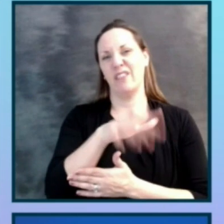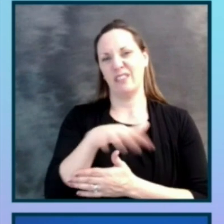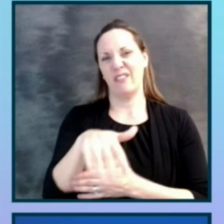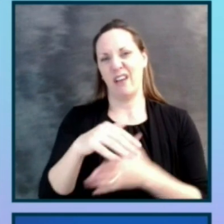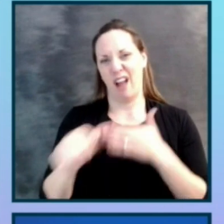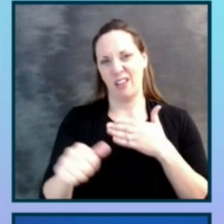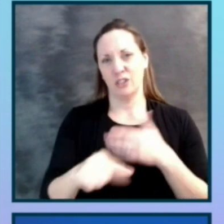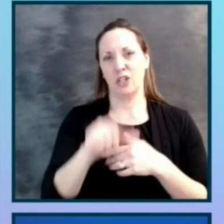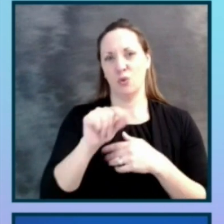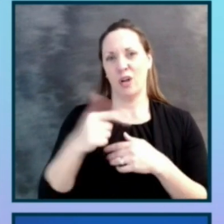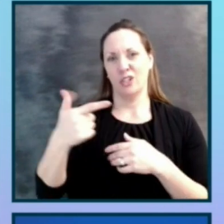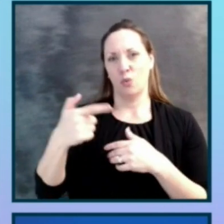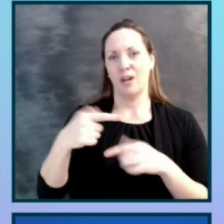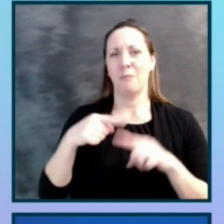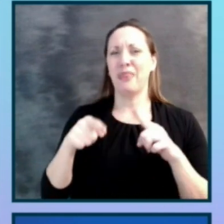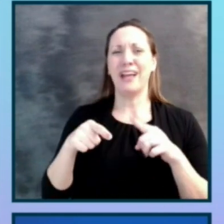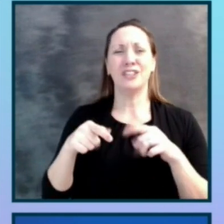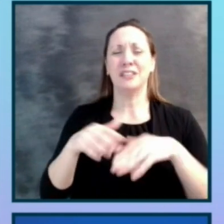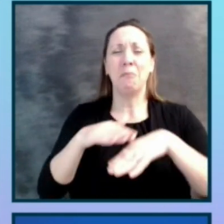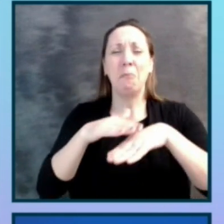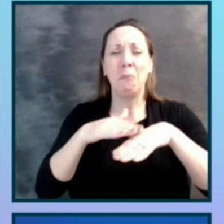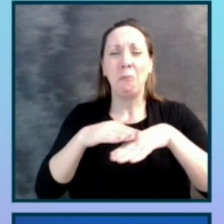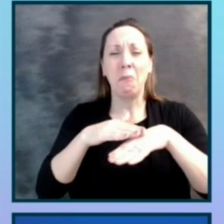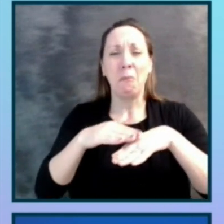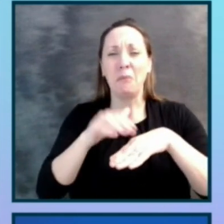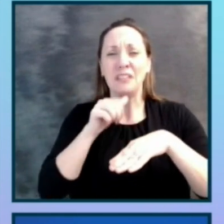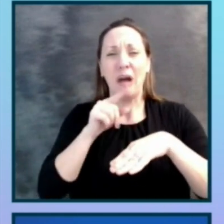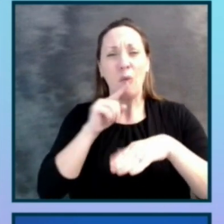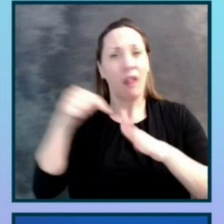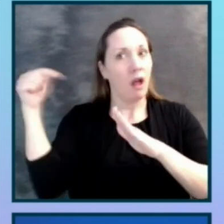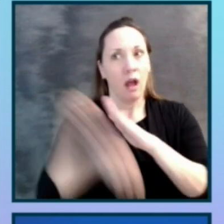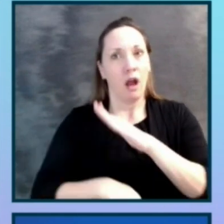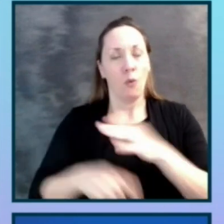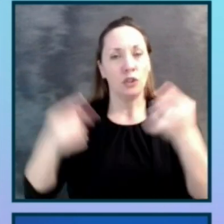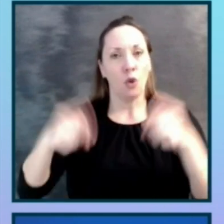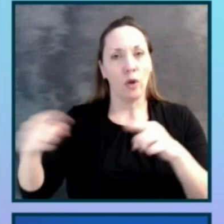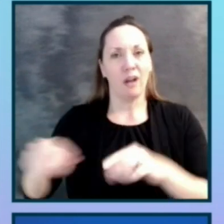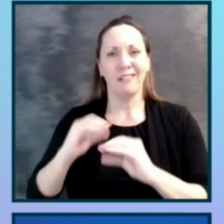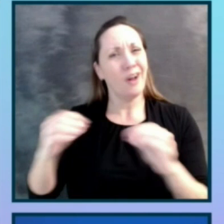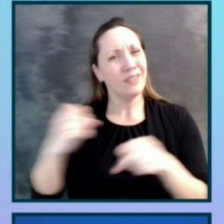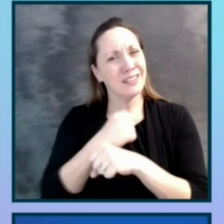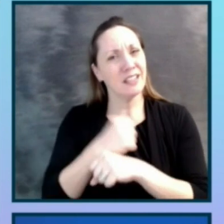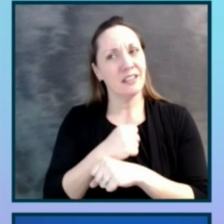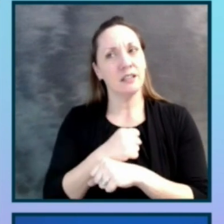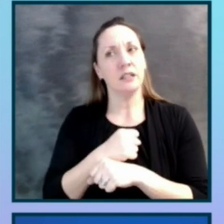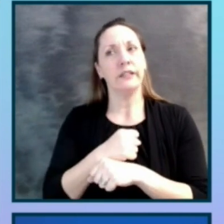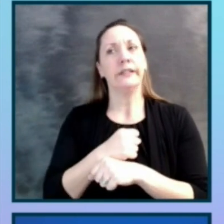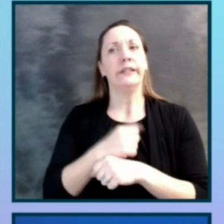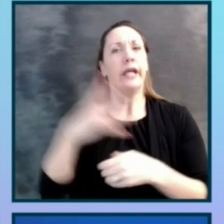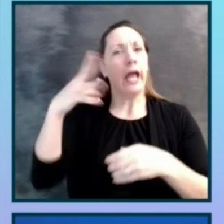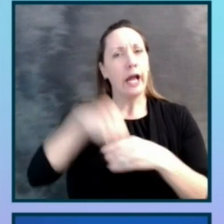it scratches the surface of what's really going on. None of these statistics include out of court settlements and threatened lawsuits.